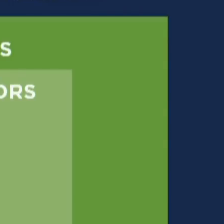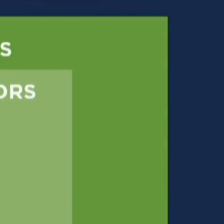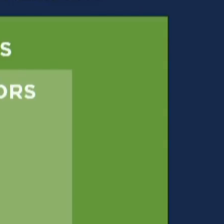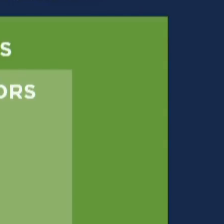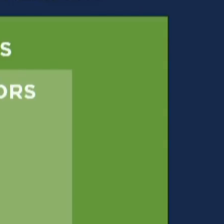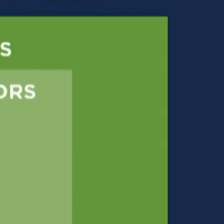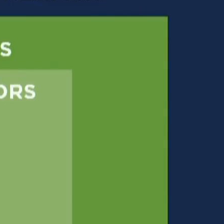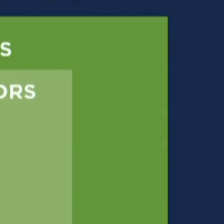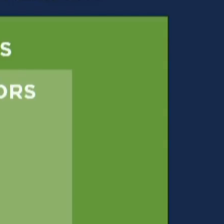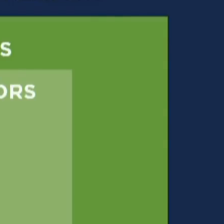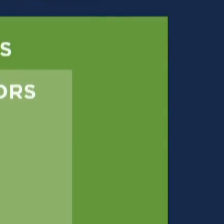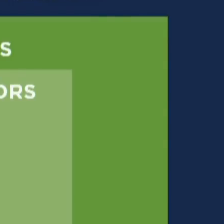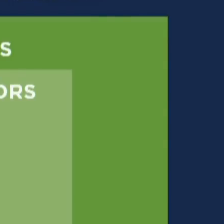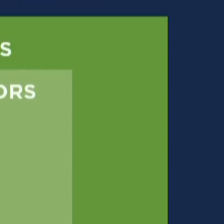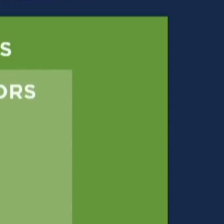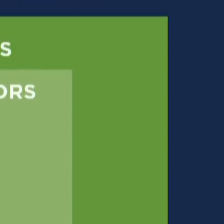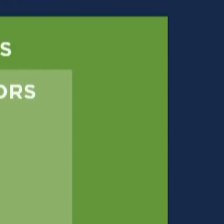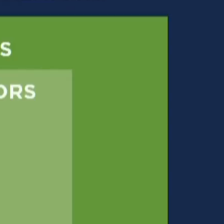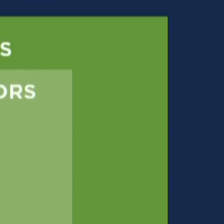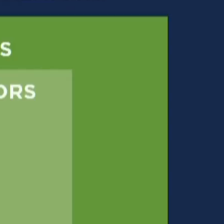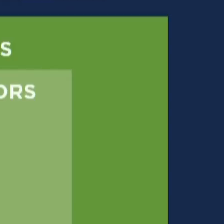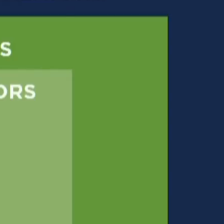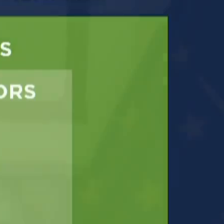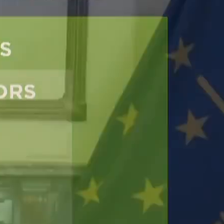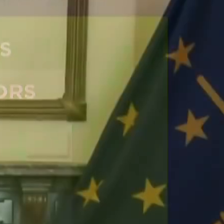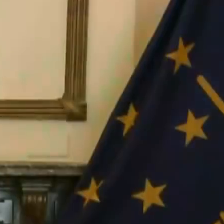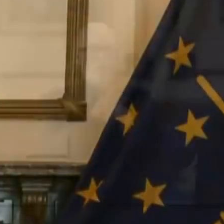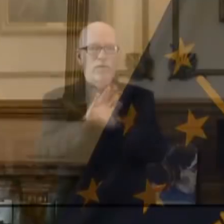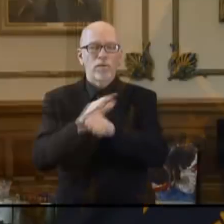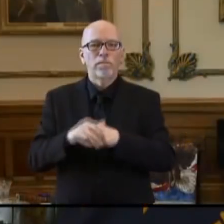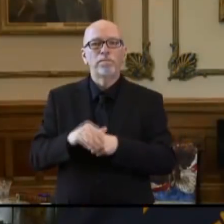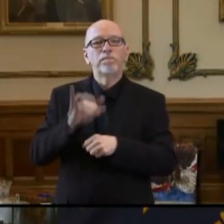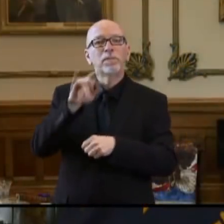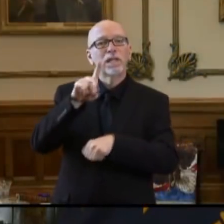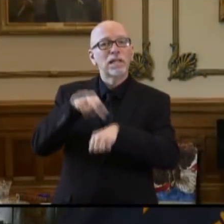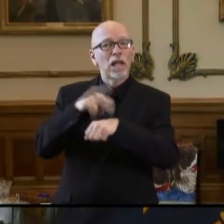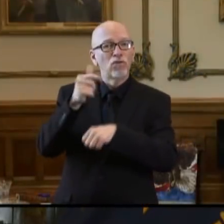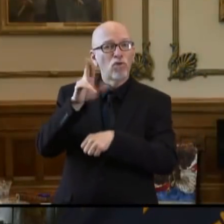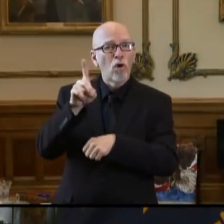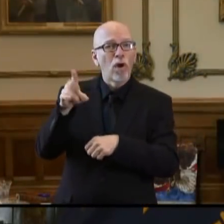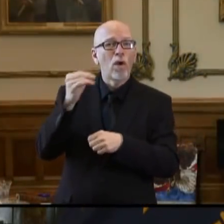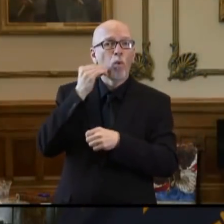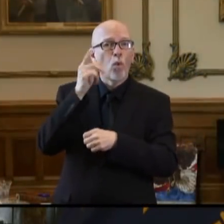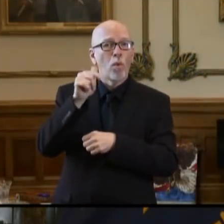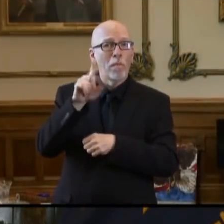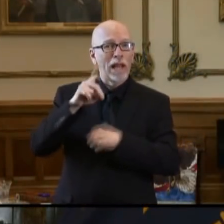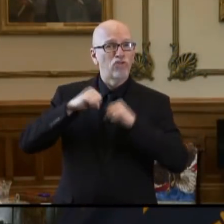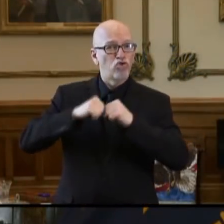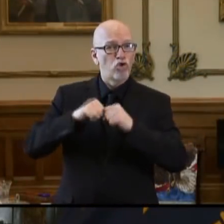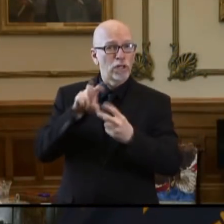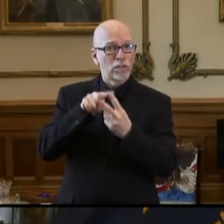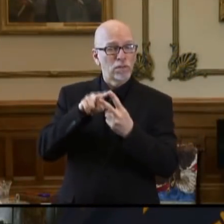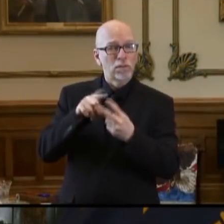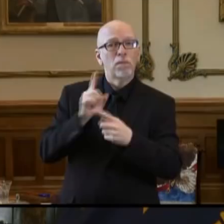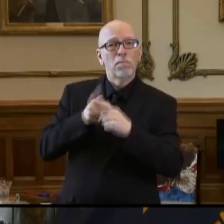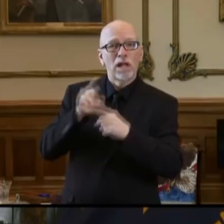THAT CAPACITY AND VENTILATORS, ADDITIONAL SURGE PLANNING HAS FOCUSED ON DESIGNATING ALTERNATE CARE FACILITIES.